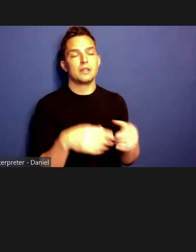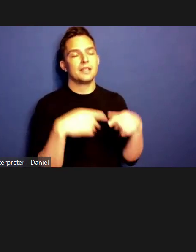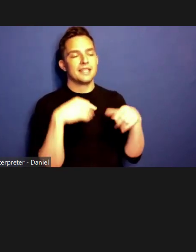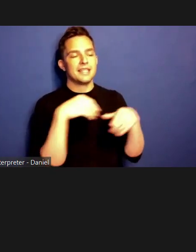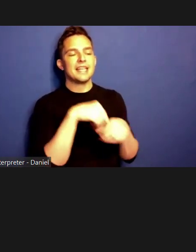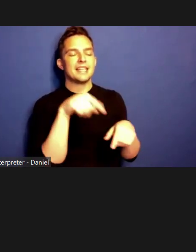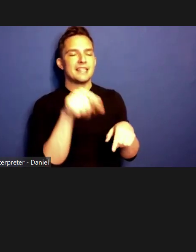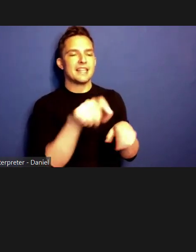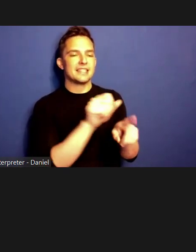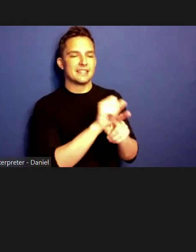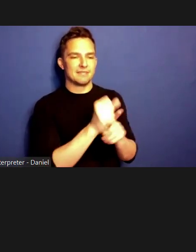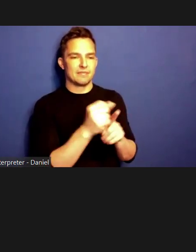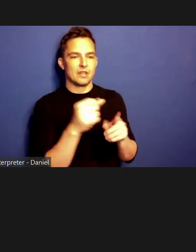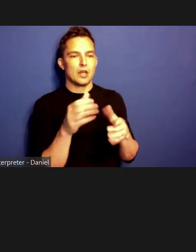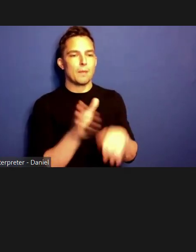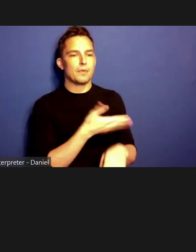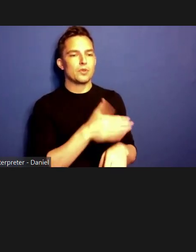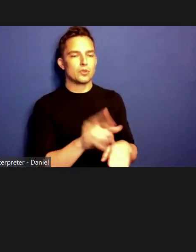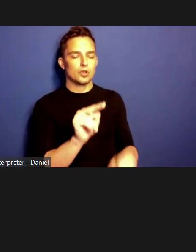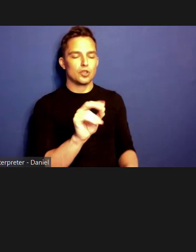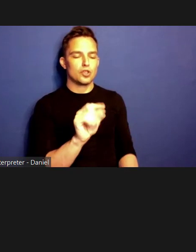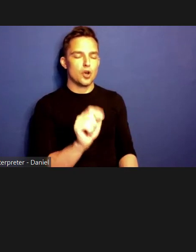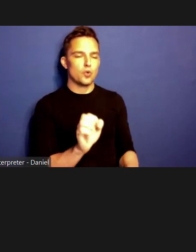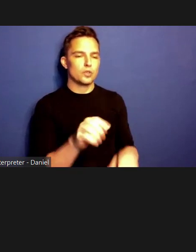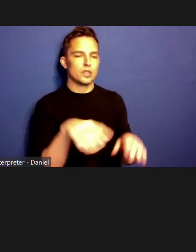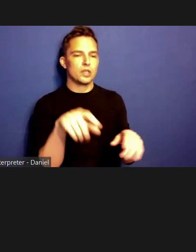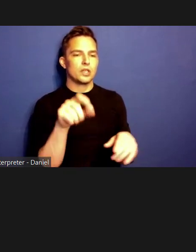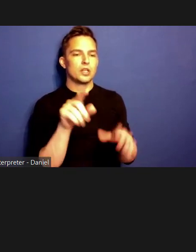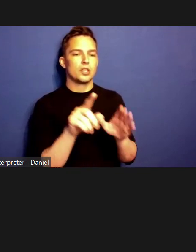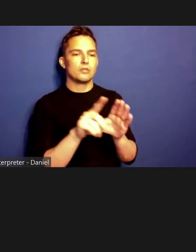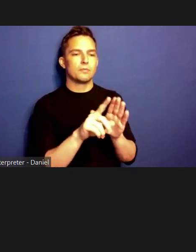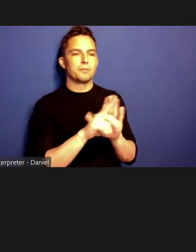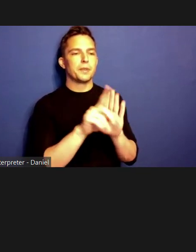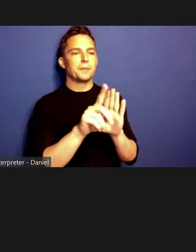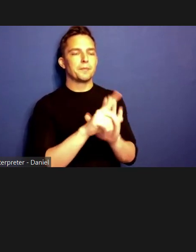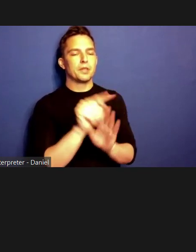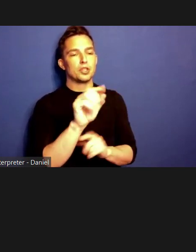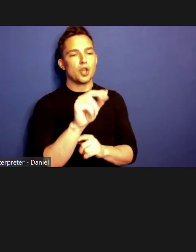children threw headphones, and children provide a behavioral